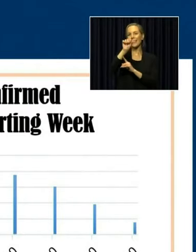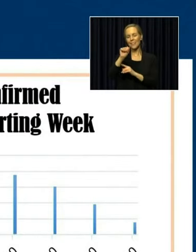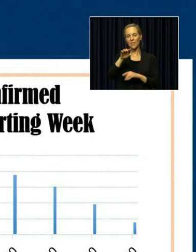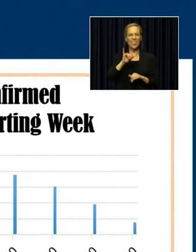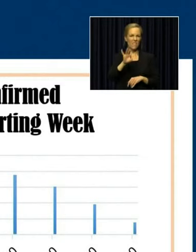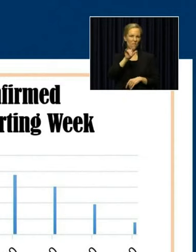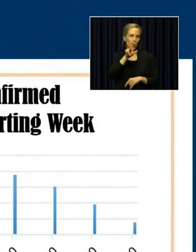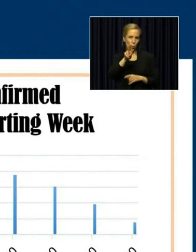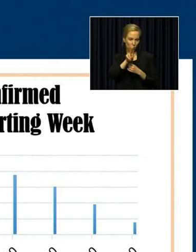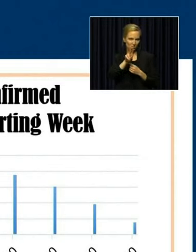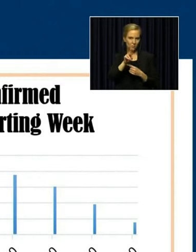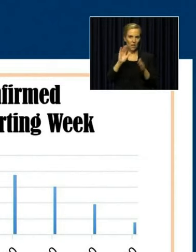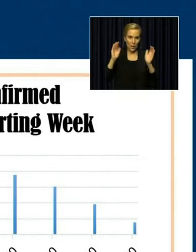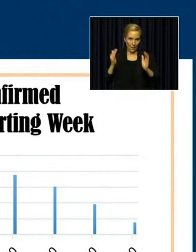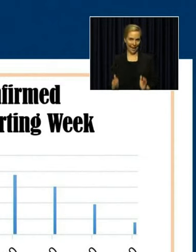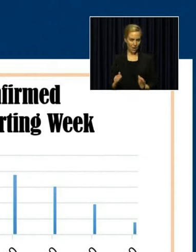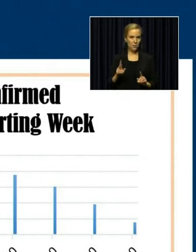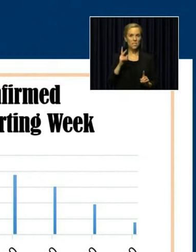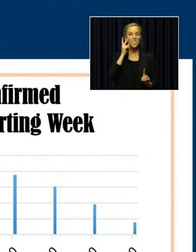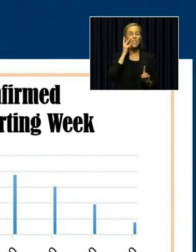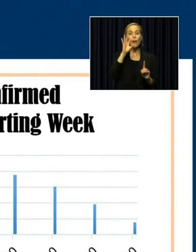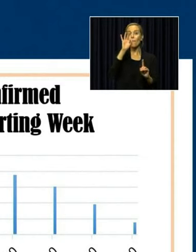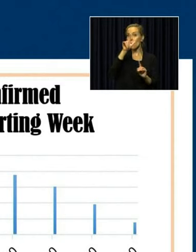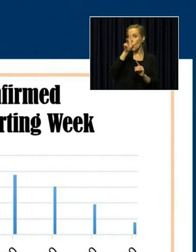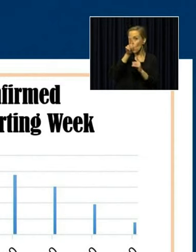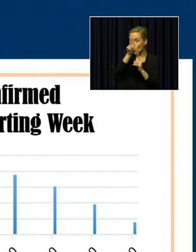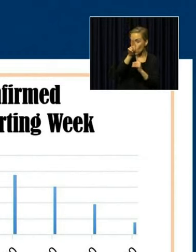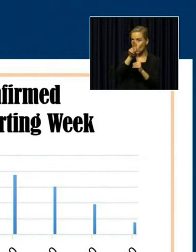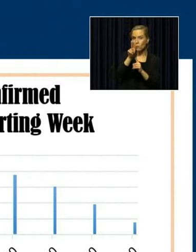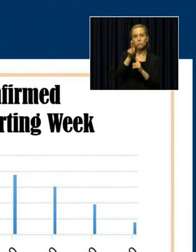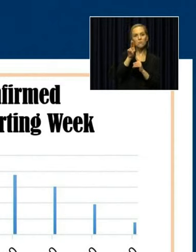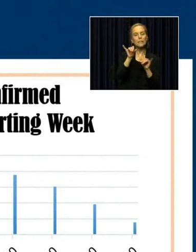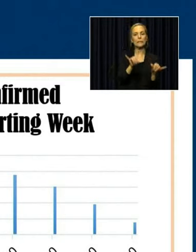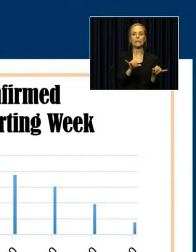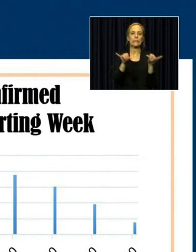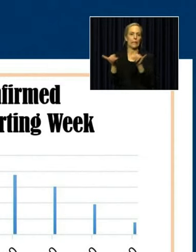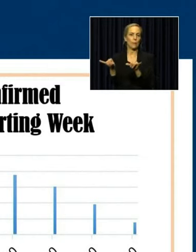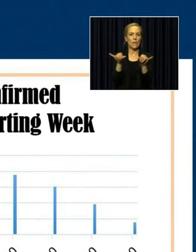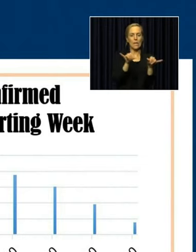HARD. AND IT'S NOT JUST THE OVERALL